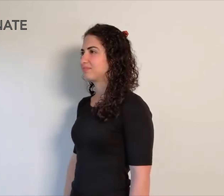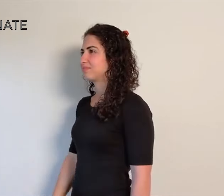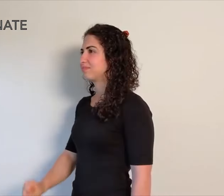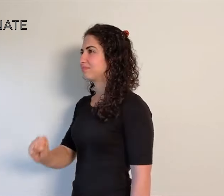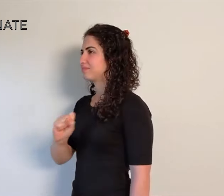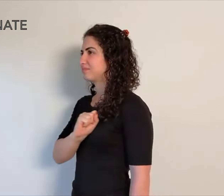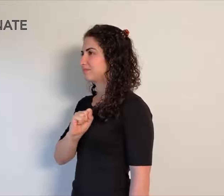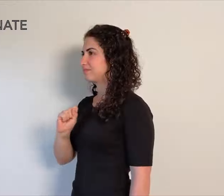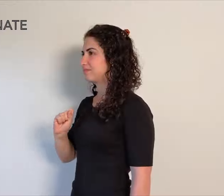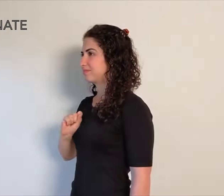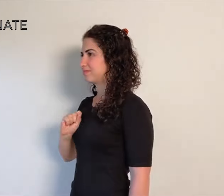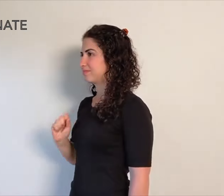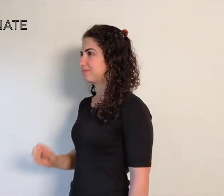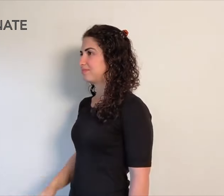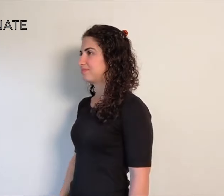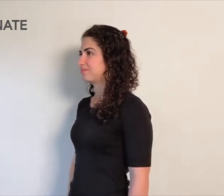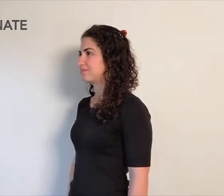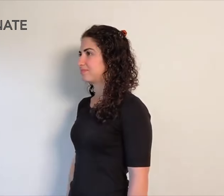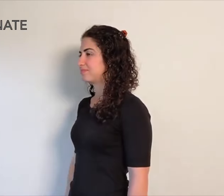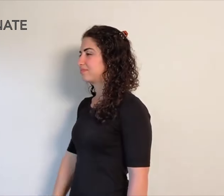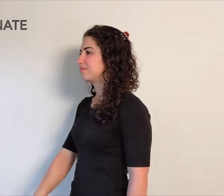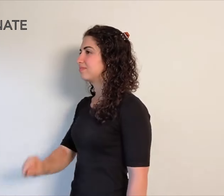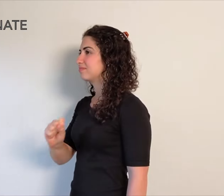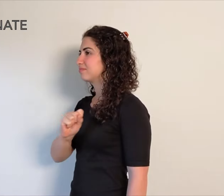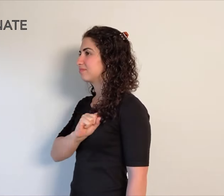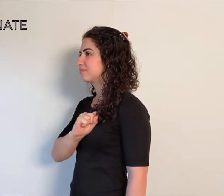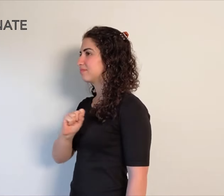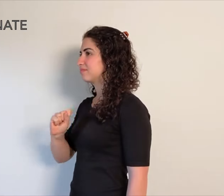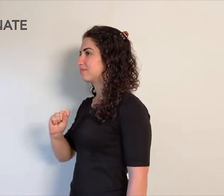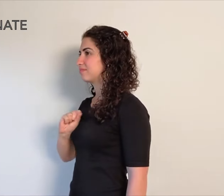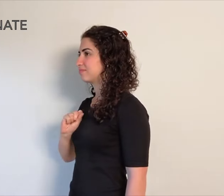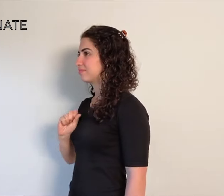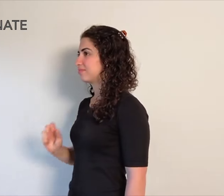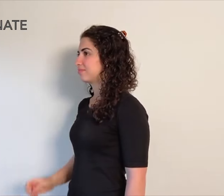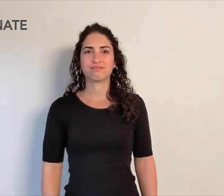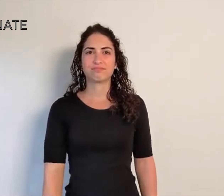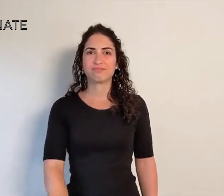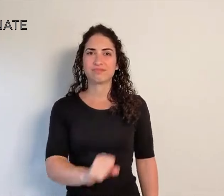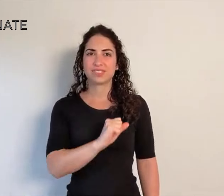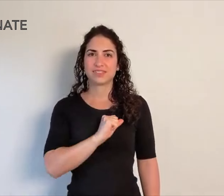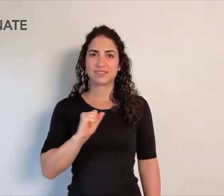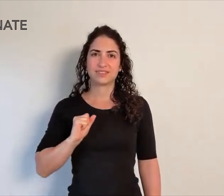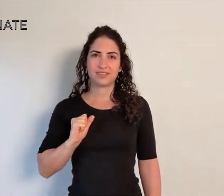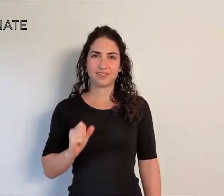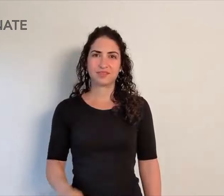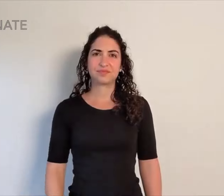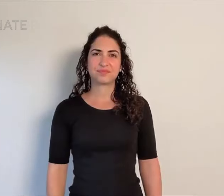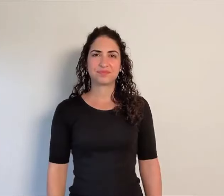SENATE